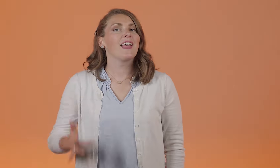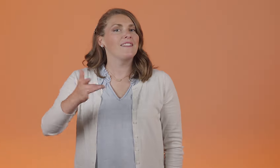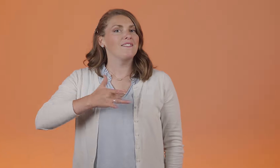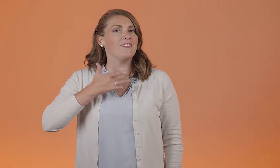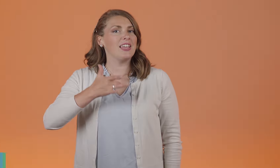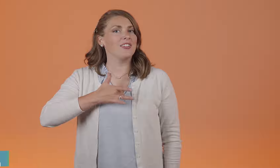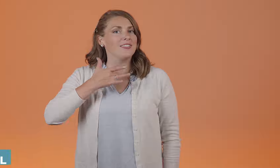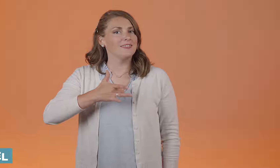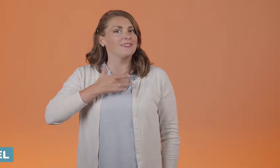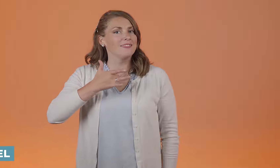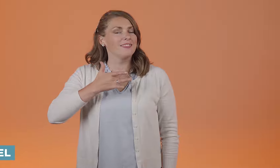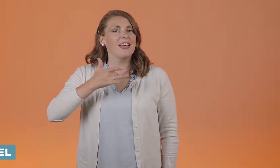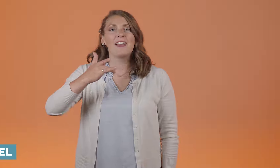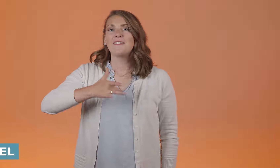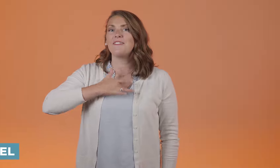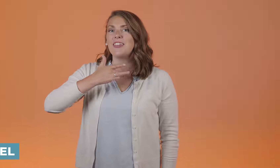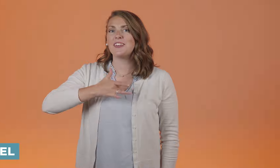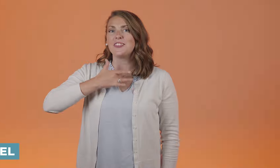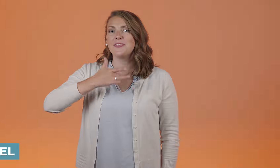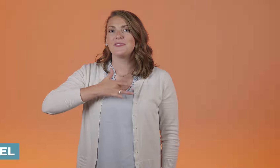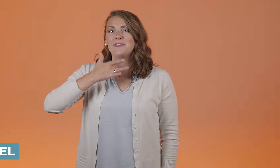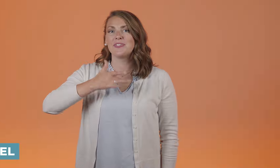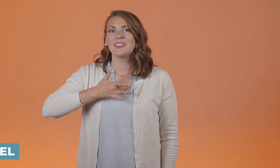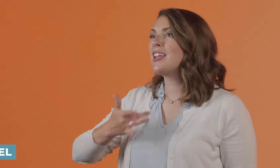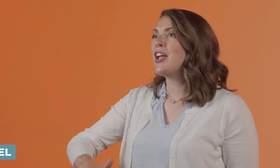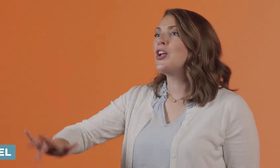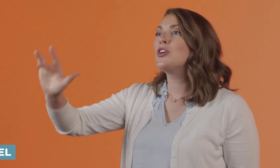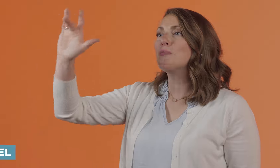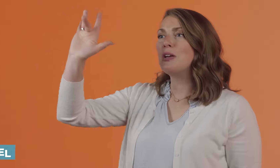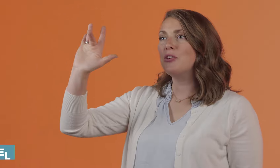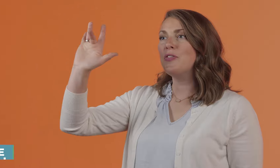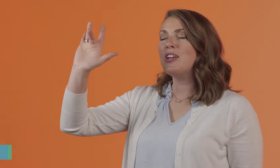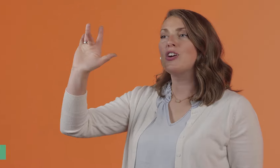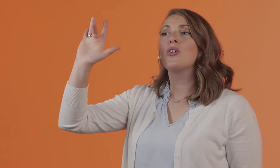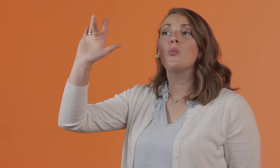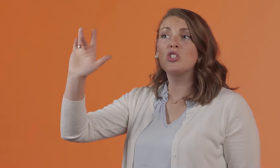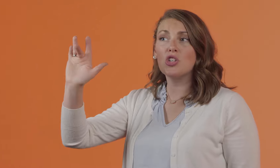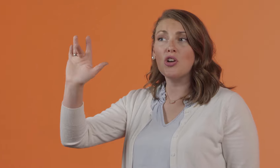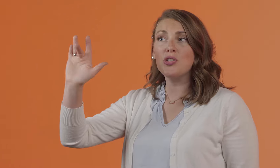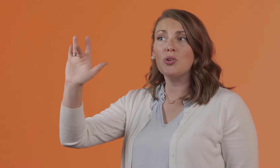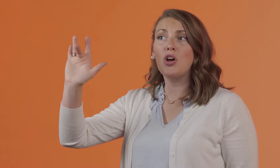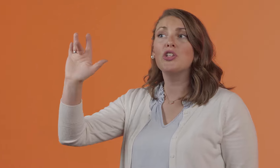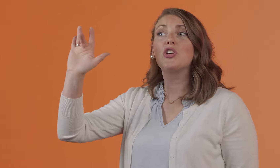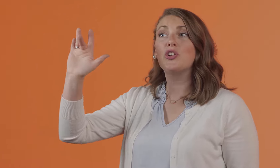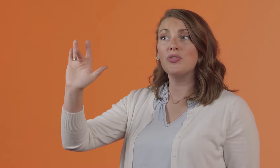Feel. Feel your middle finger, which is also called your feeler